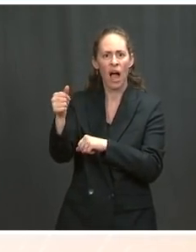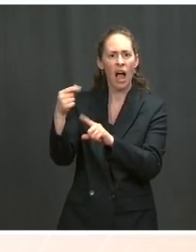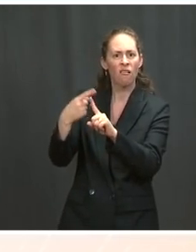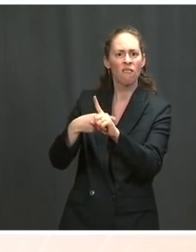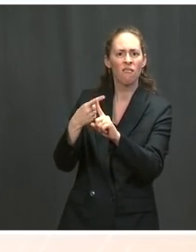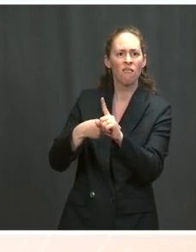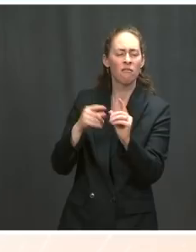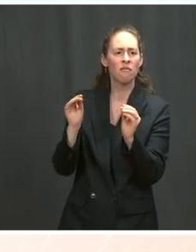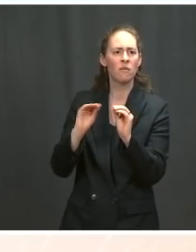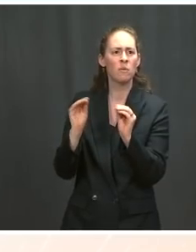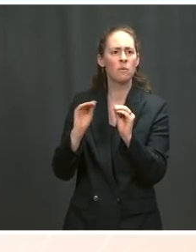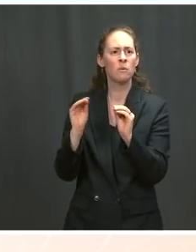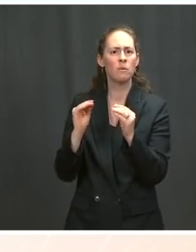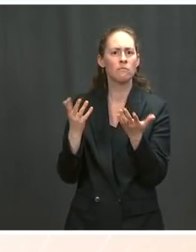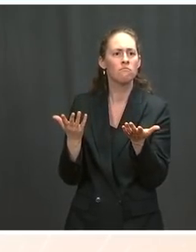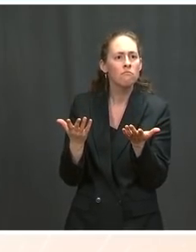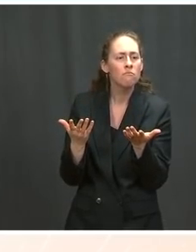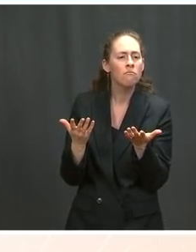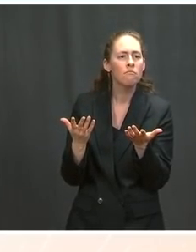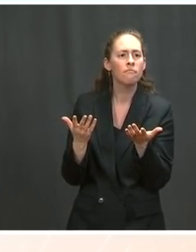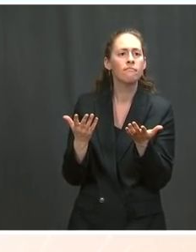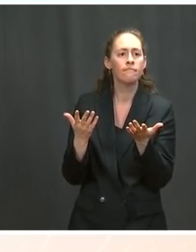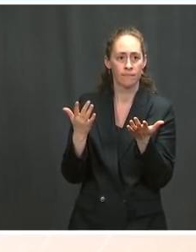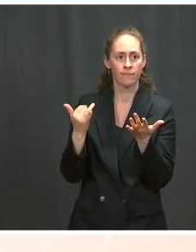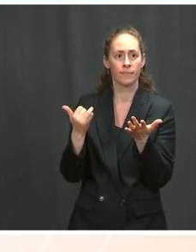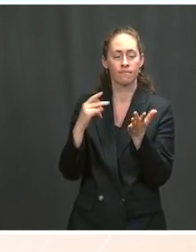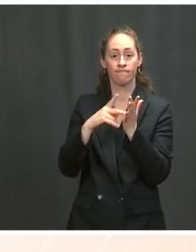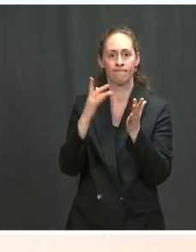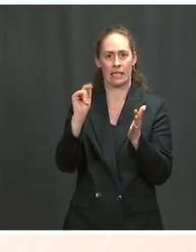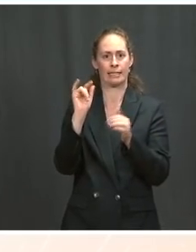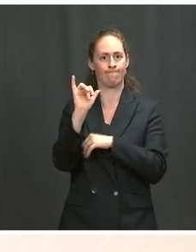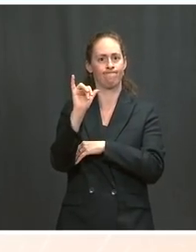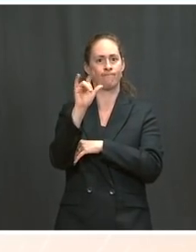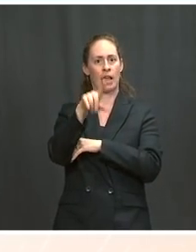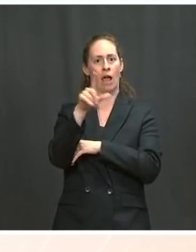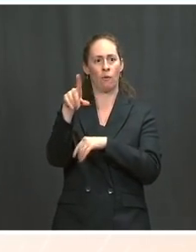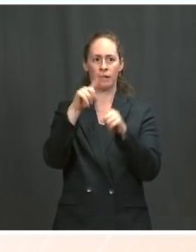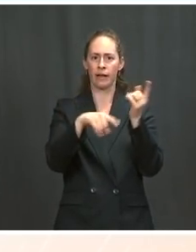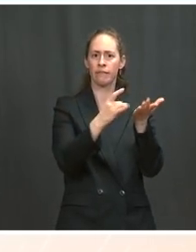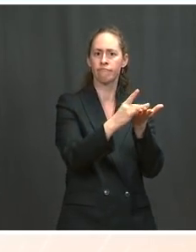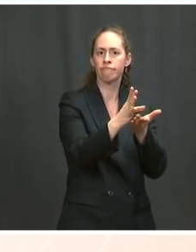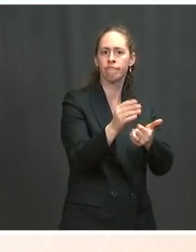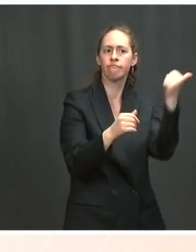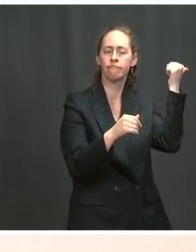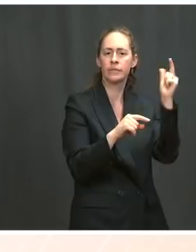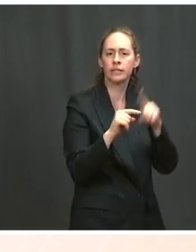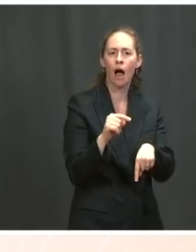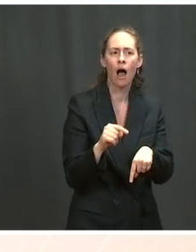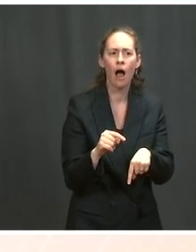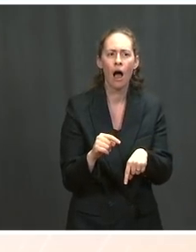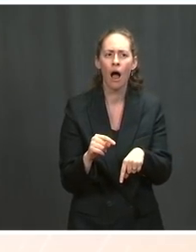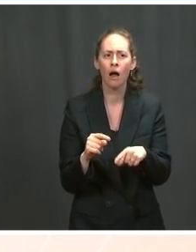which is, hence, I'm sure what you're asking about it -- has helped many, many people across the country get through this very difficult period of time.